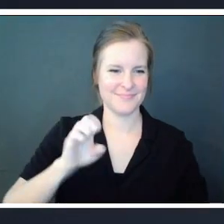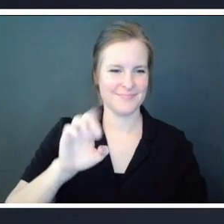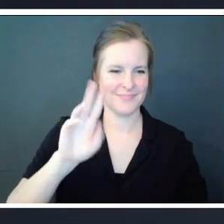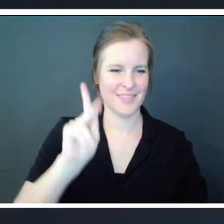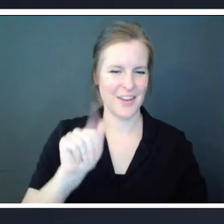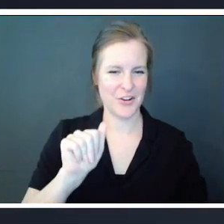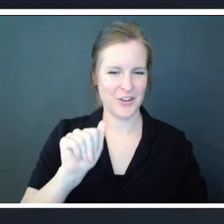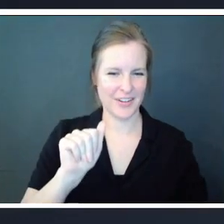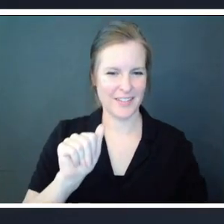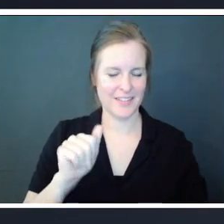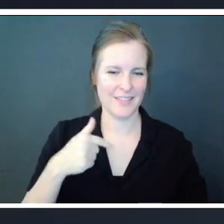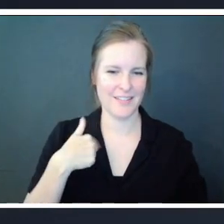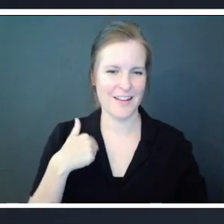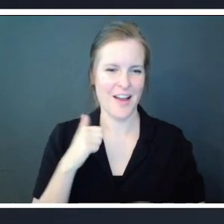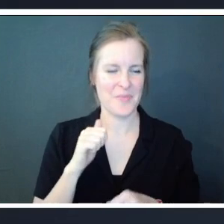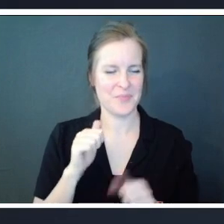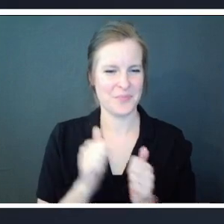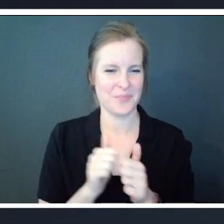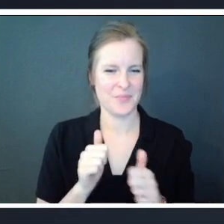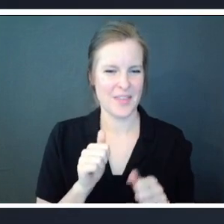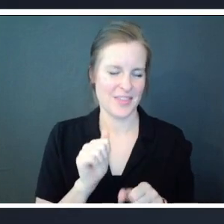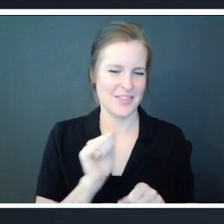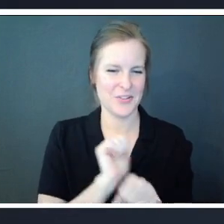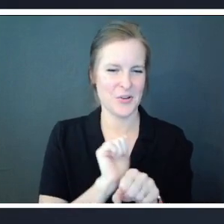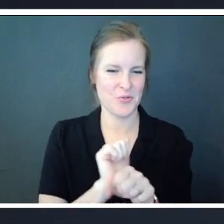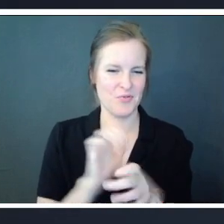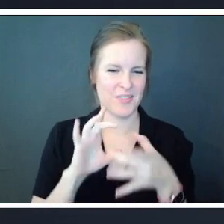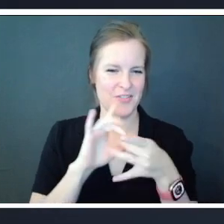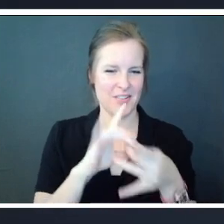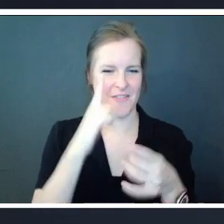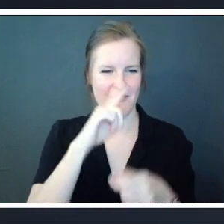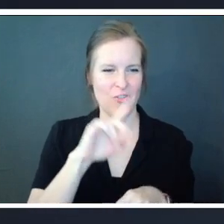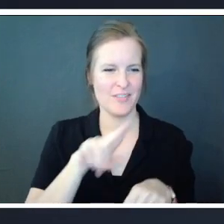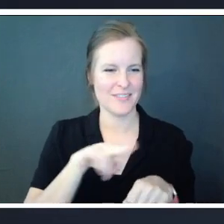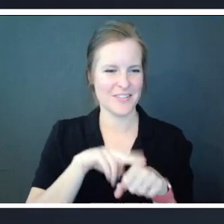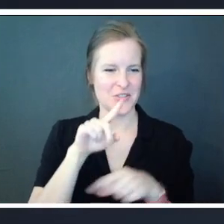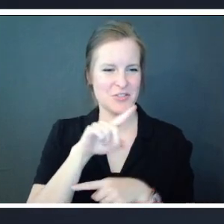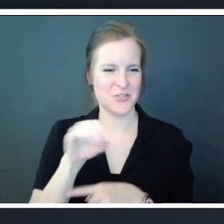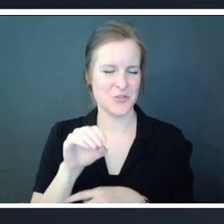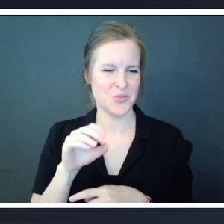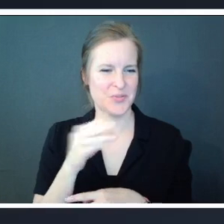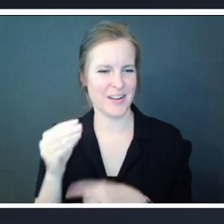career connection from the Smithsonian's National Zoo and Conservation Biology Institute. Today,